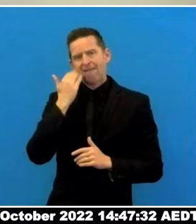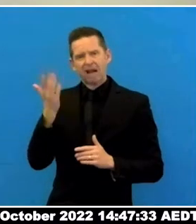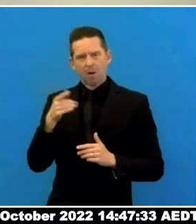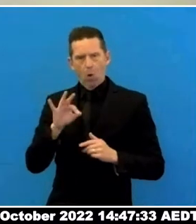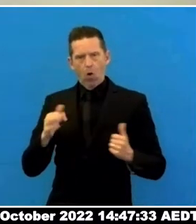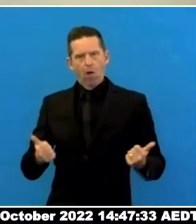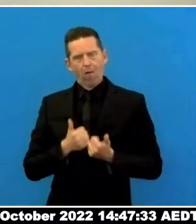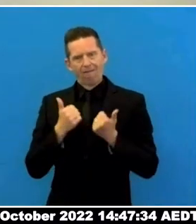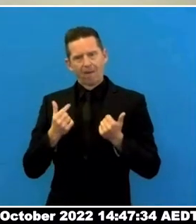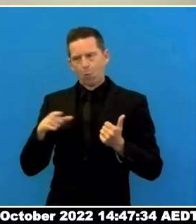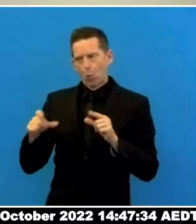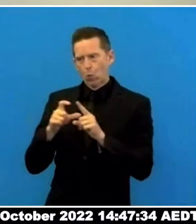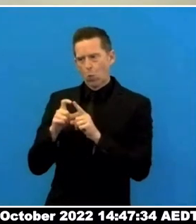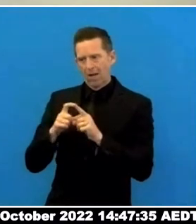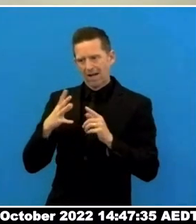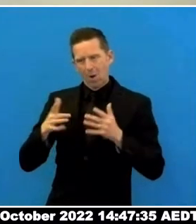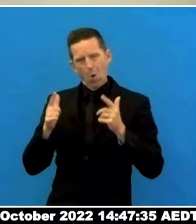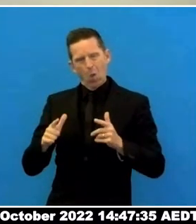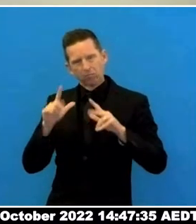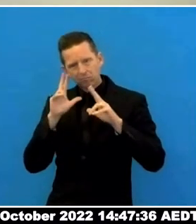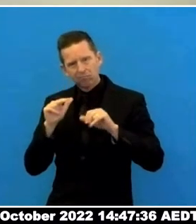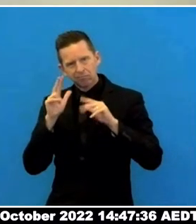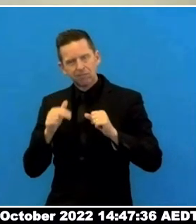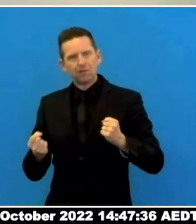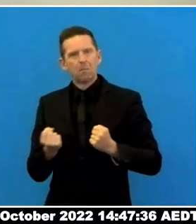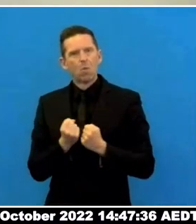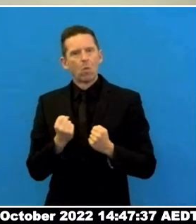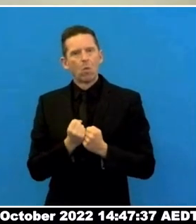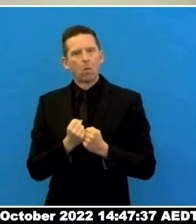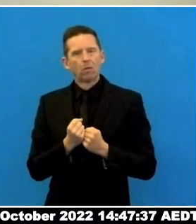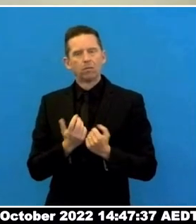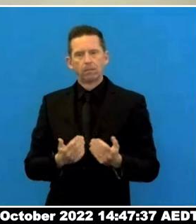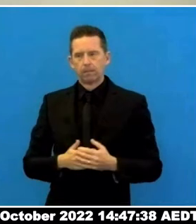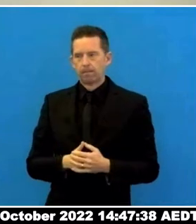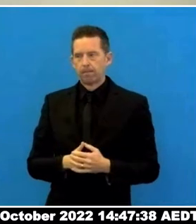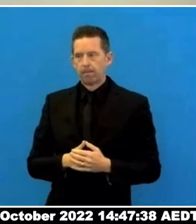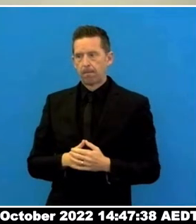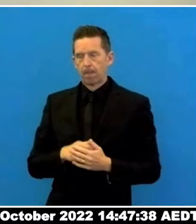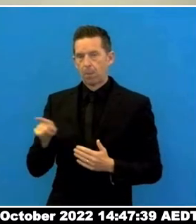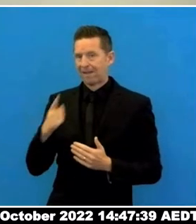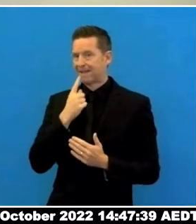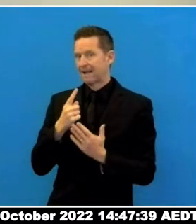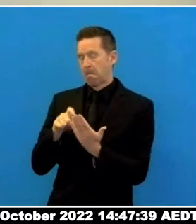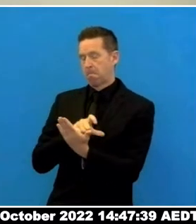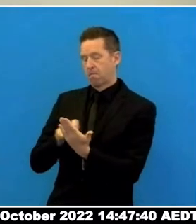because your daughter needs a lot of care and support each day and night. You say that at paragraph 46.